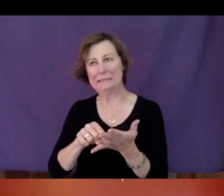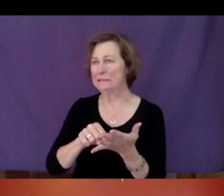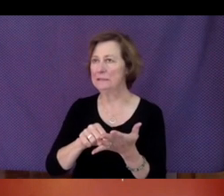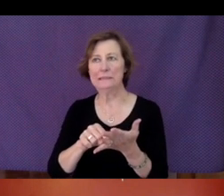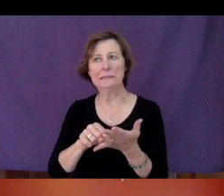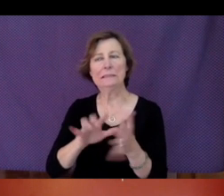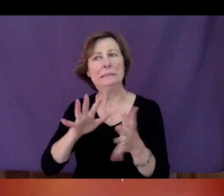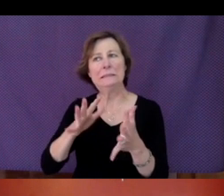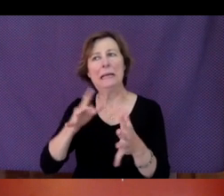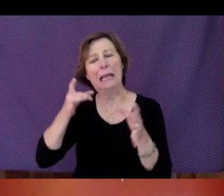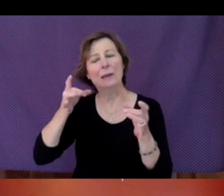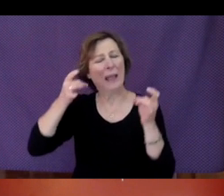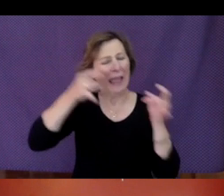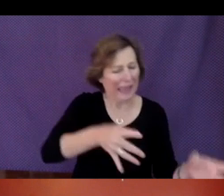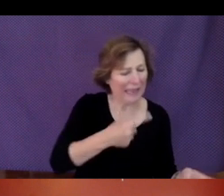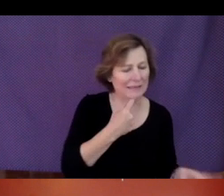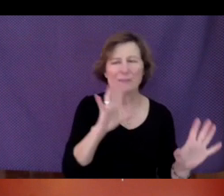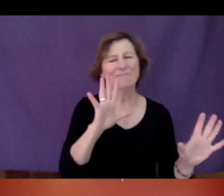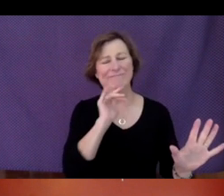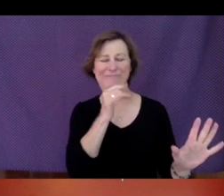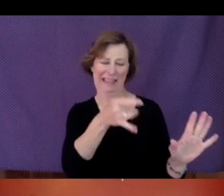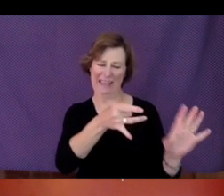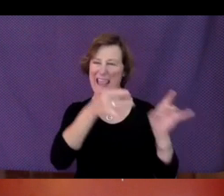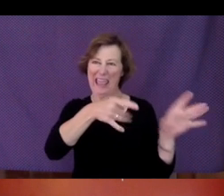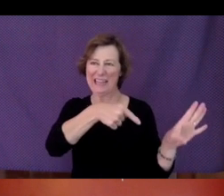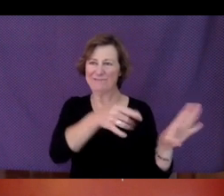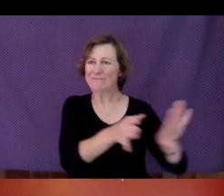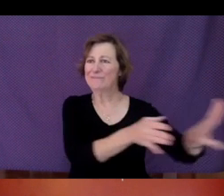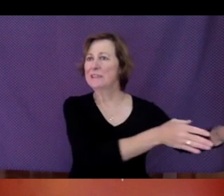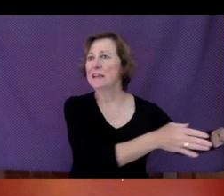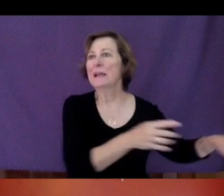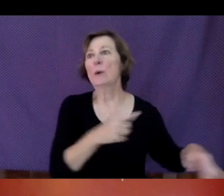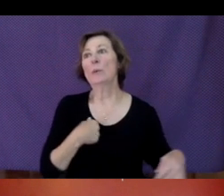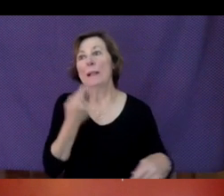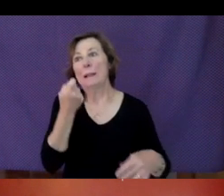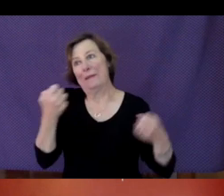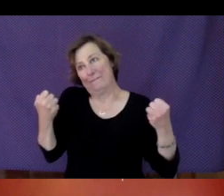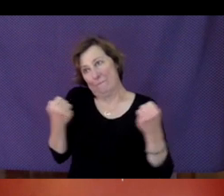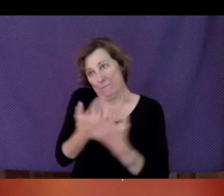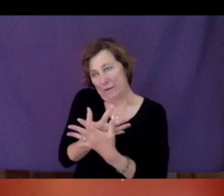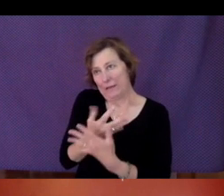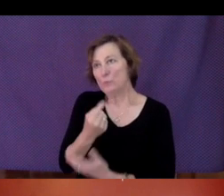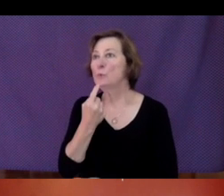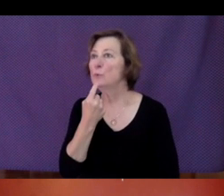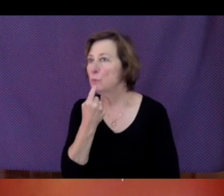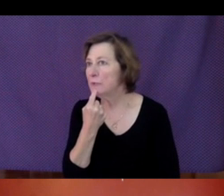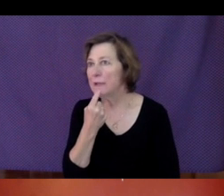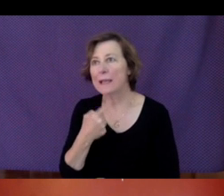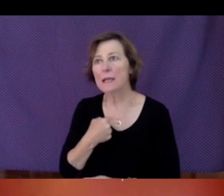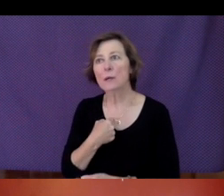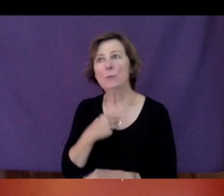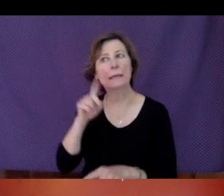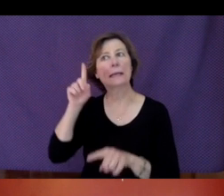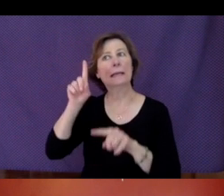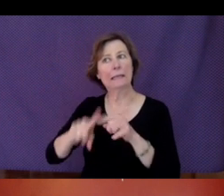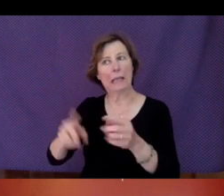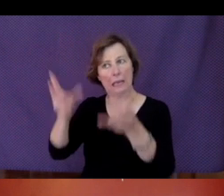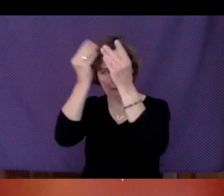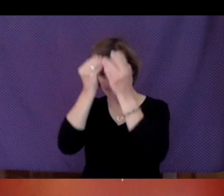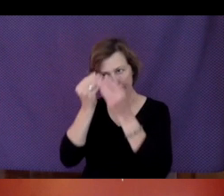well, not hate so much... but ... are a bit afraid to say We cannot grant your request as stated